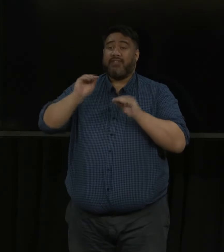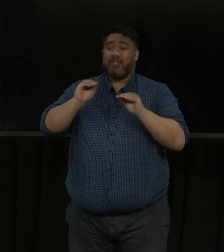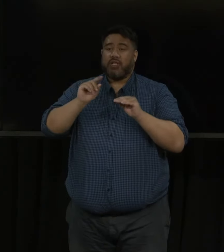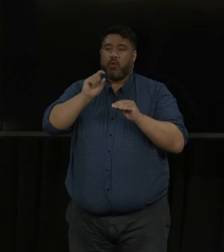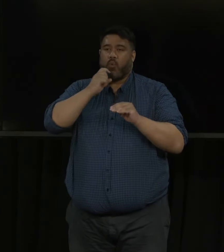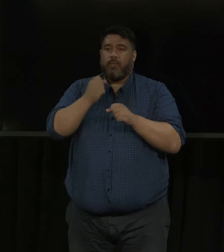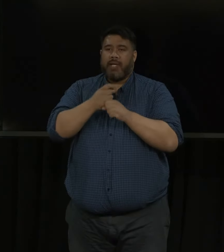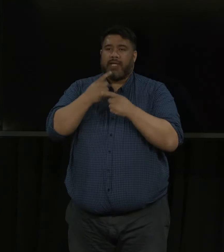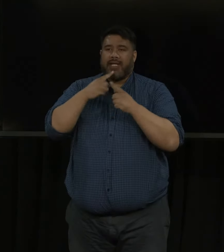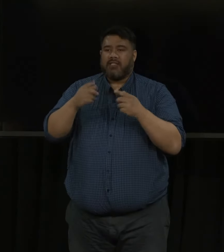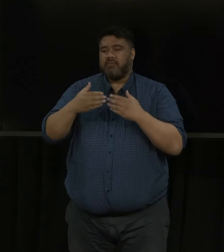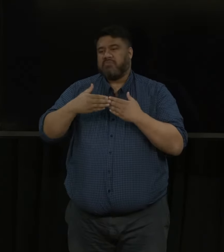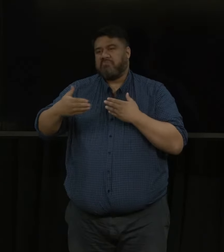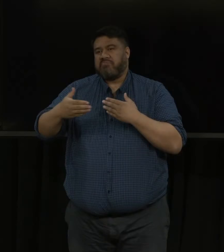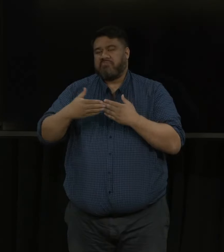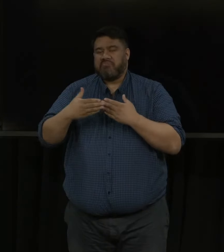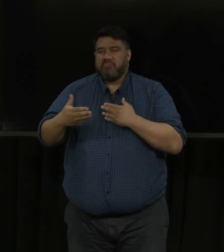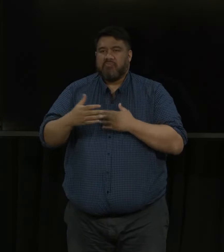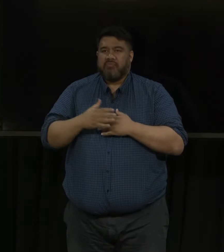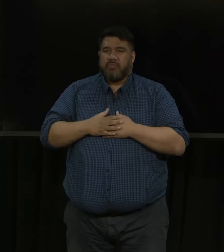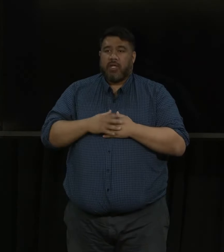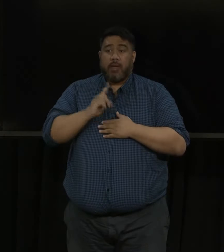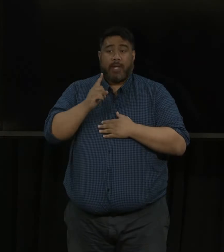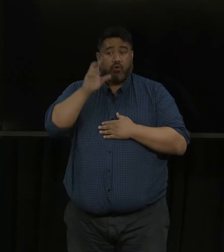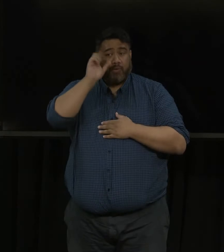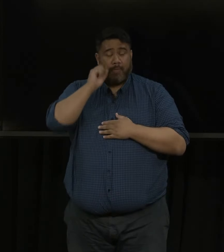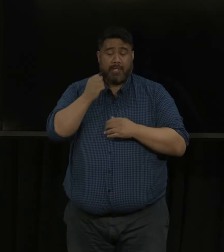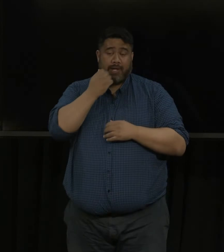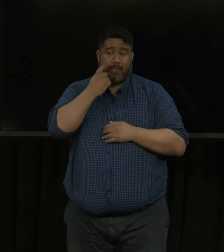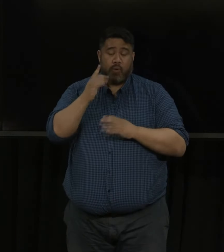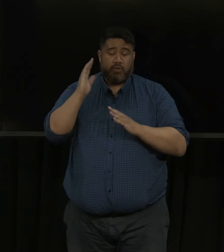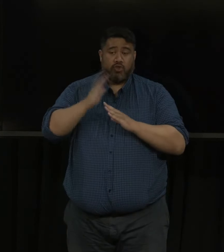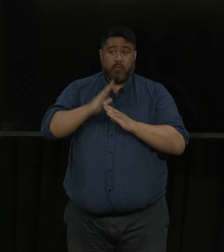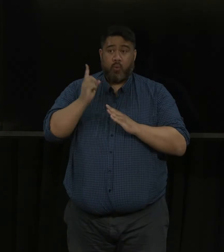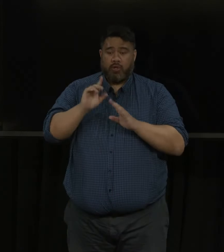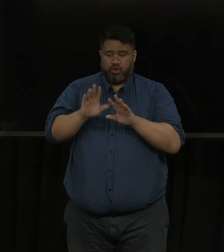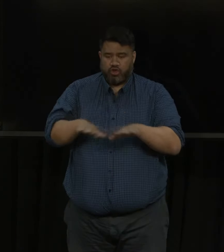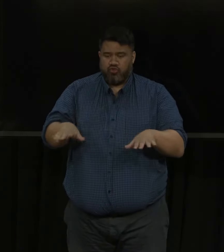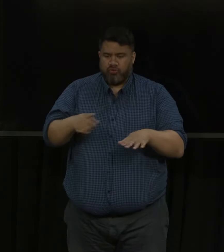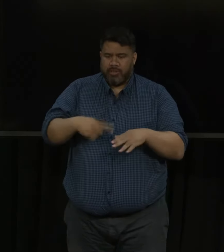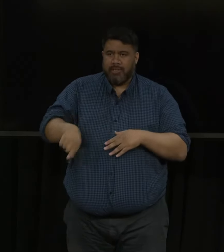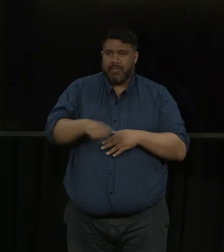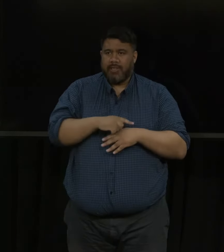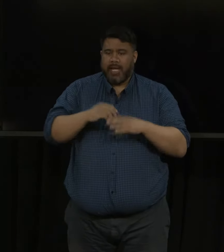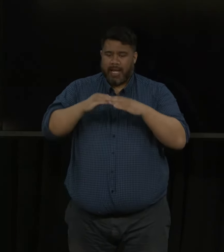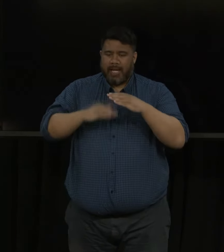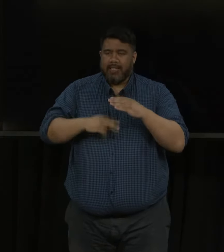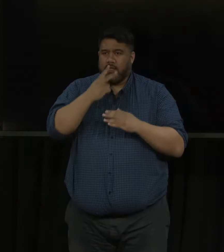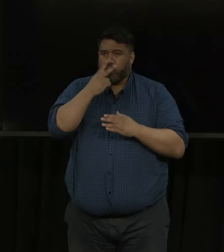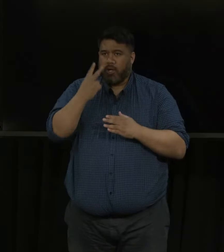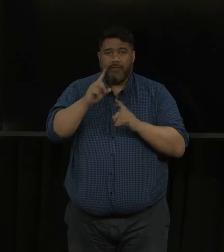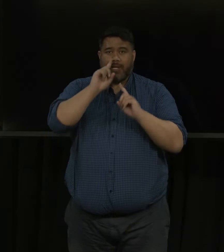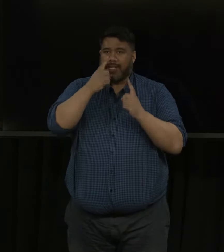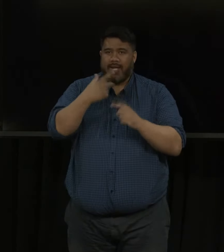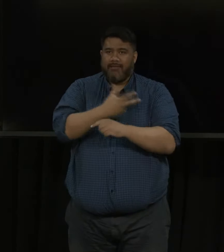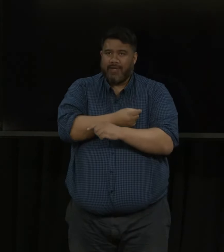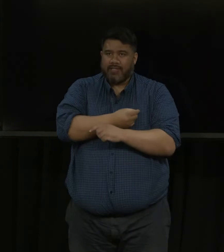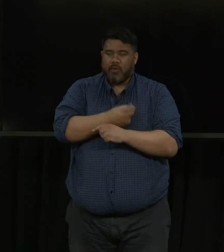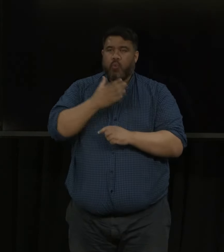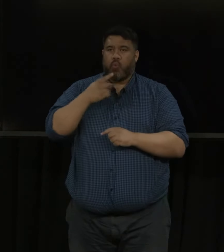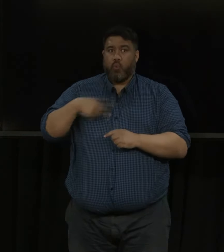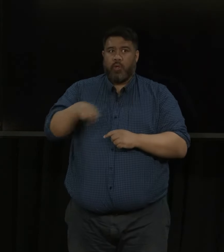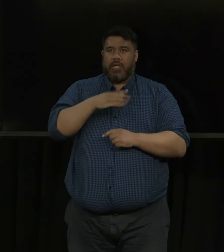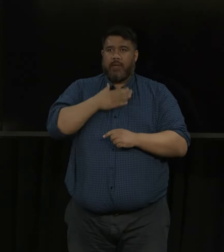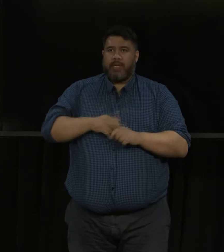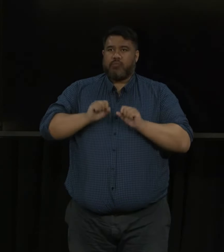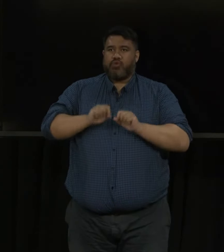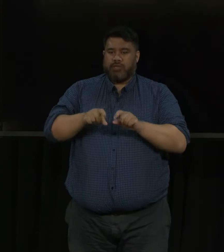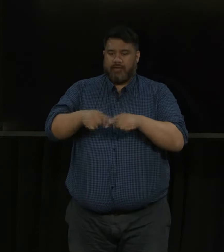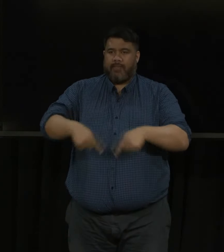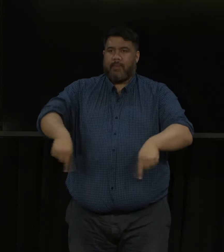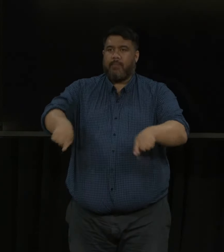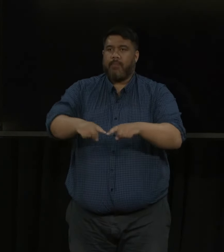We are however considering all